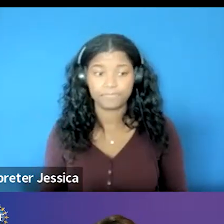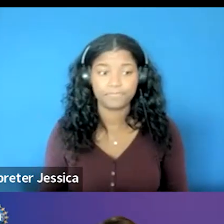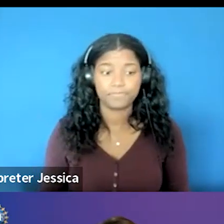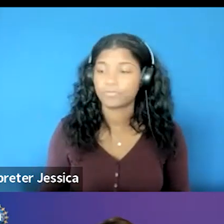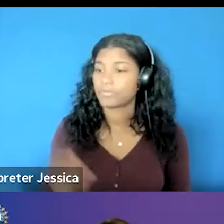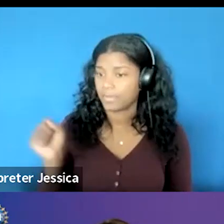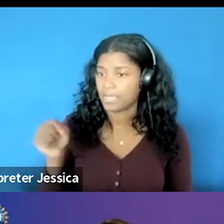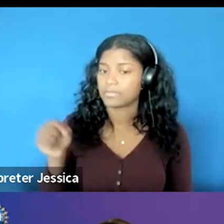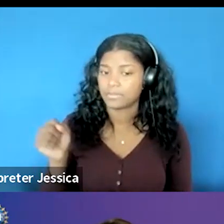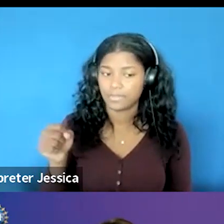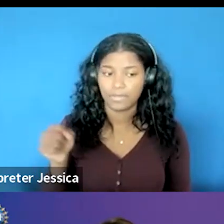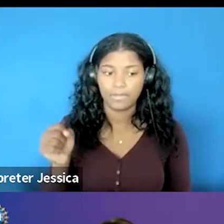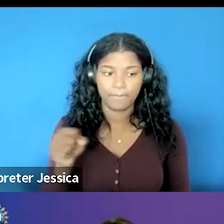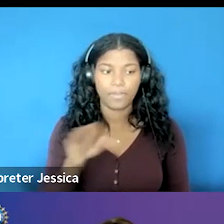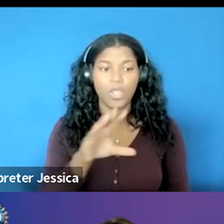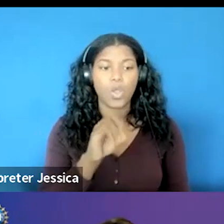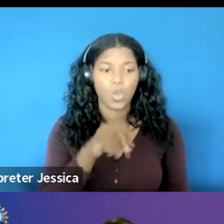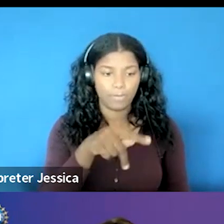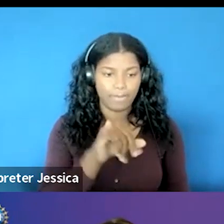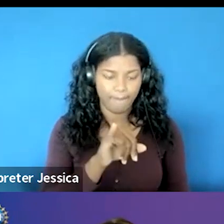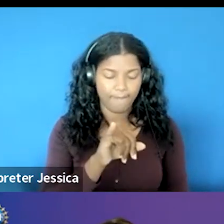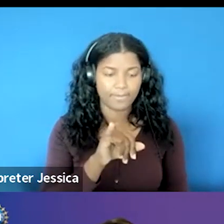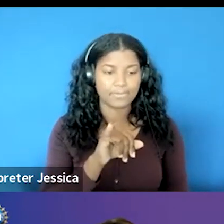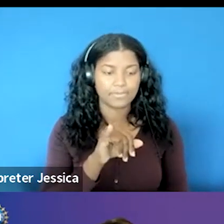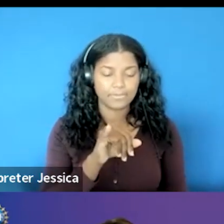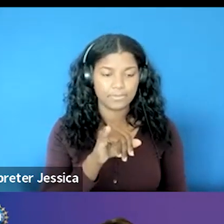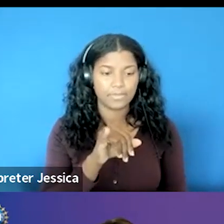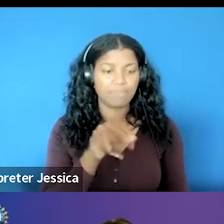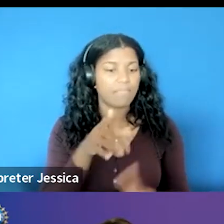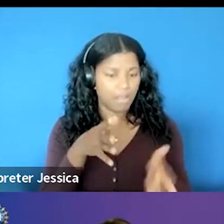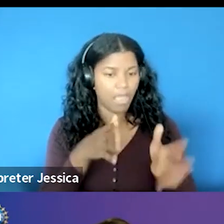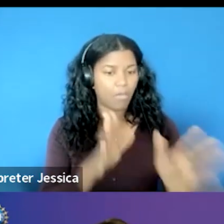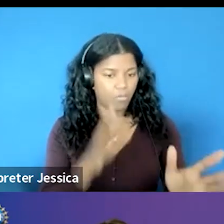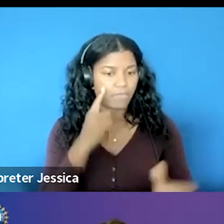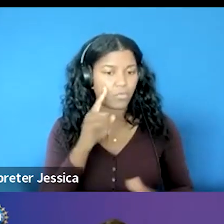Colette St. Mary: Yes, yes, yes, co-PIs are allowed for the BRC-BIO program